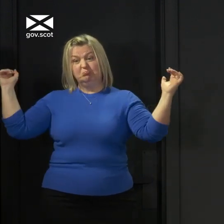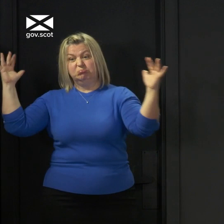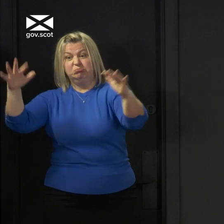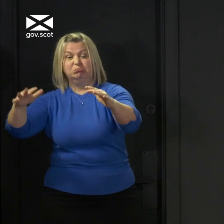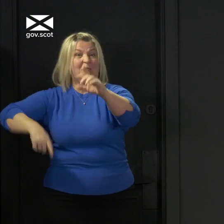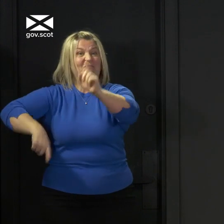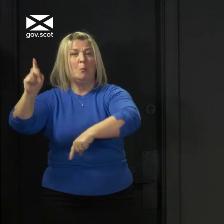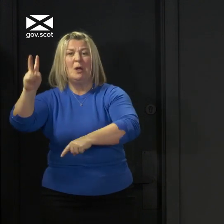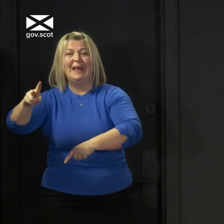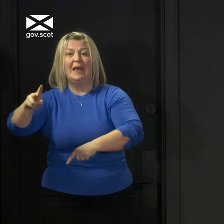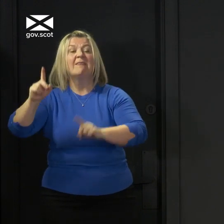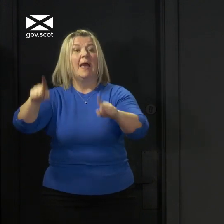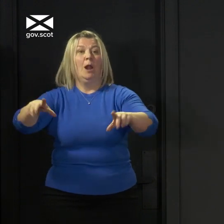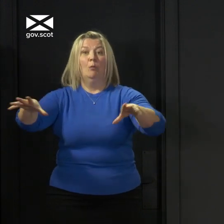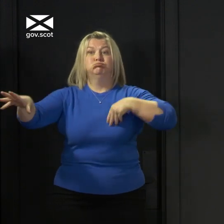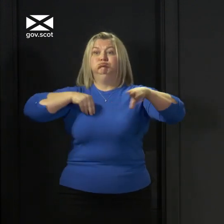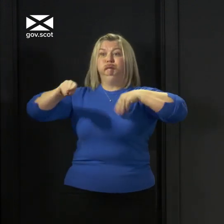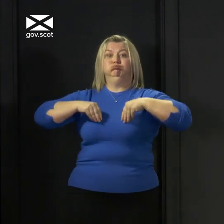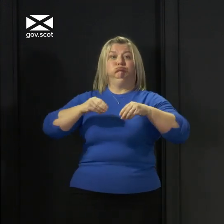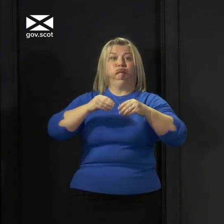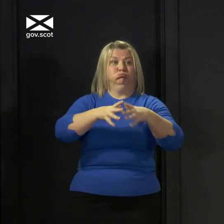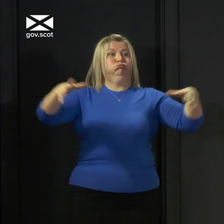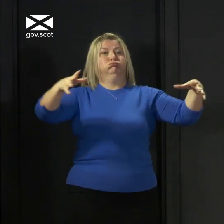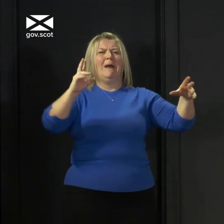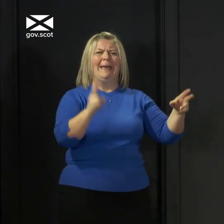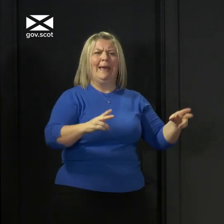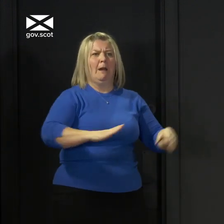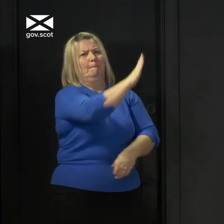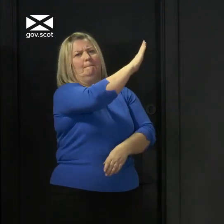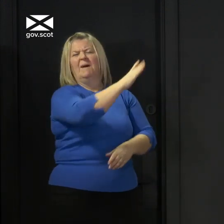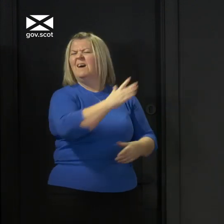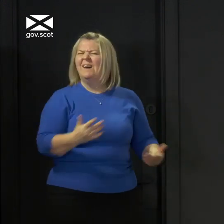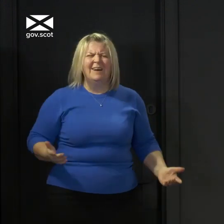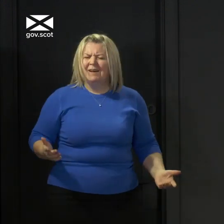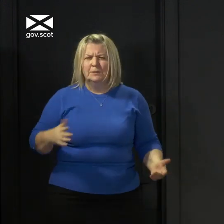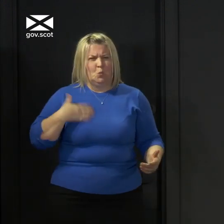know that is not good news for people which is the majority of our population